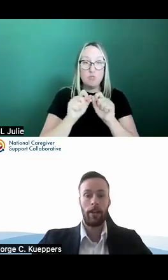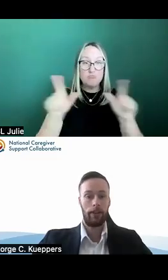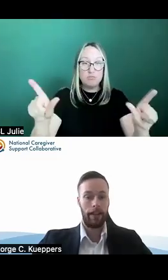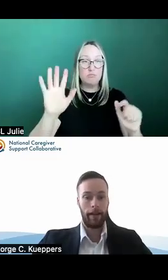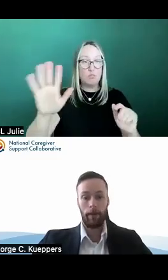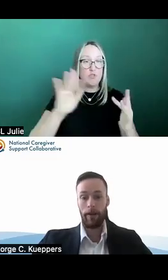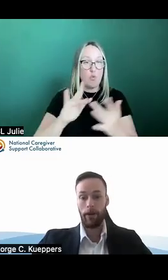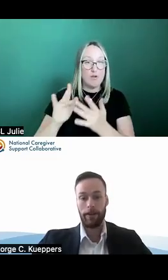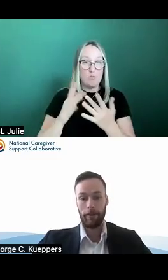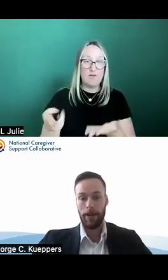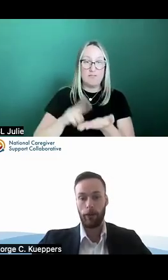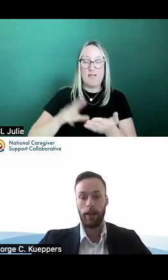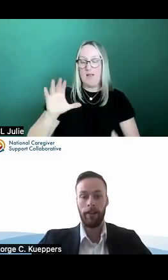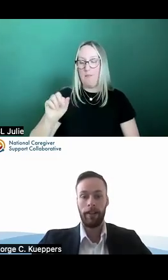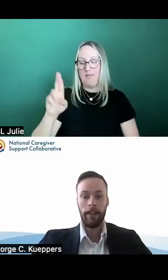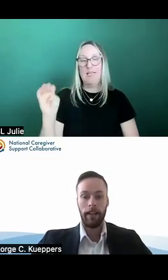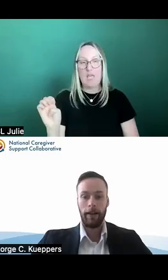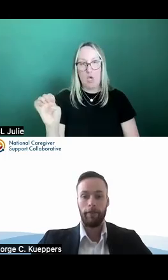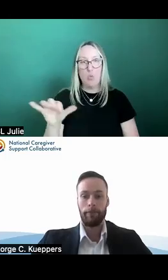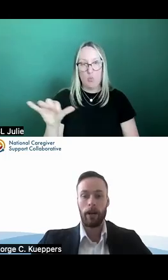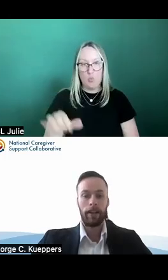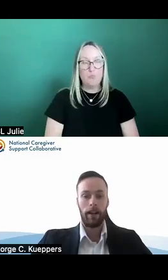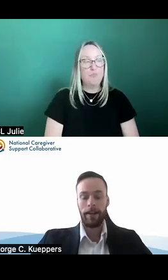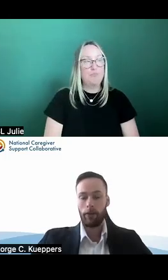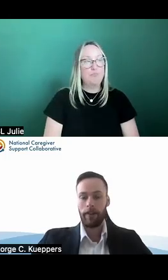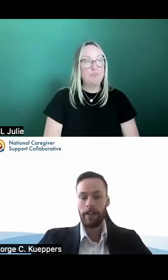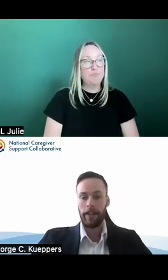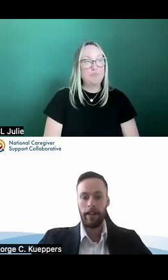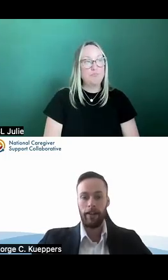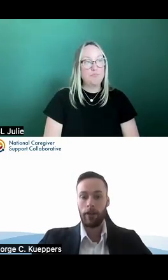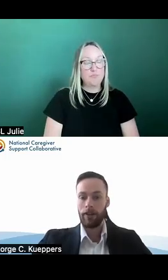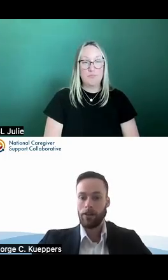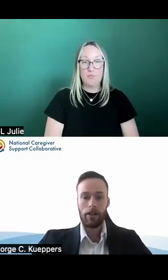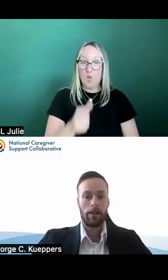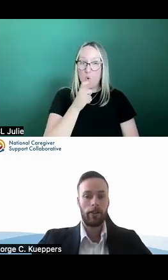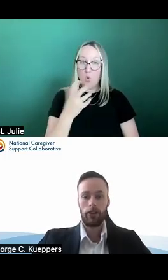others to sign up and participate as well. Broadly the audience we're seeking is researchers